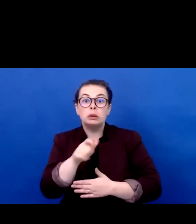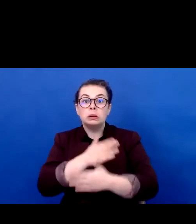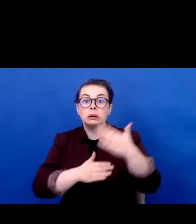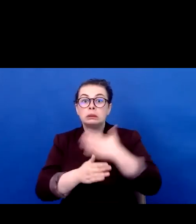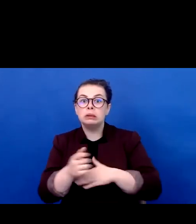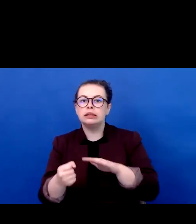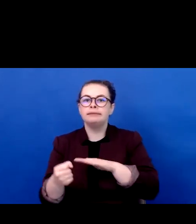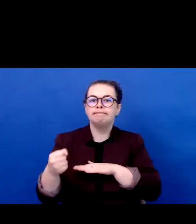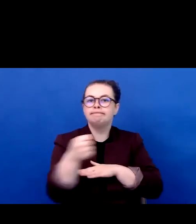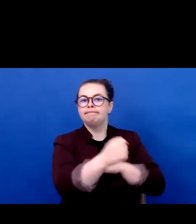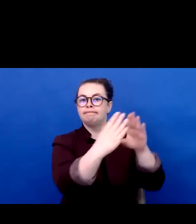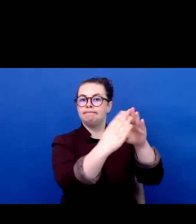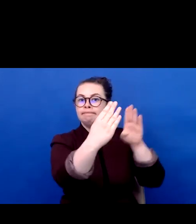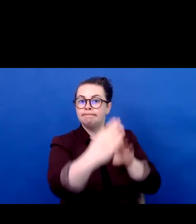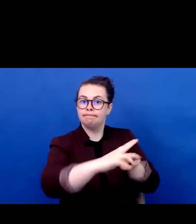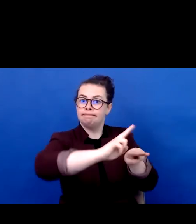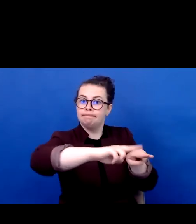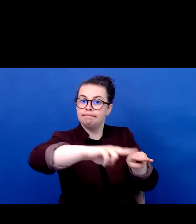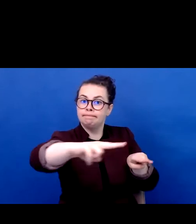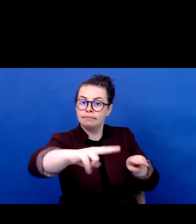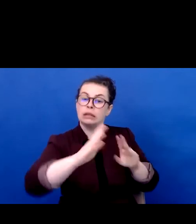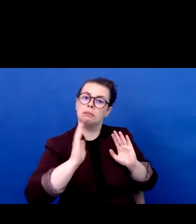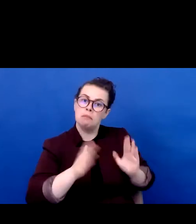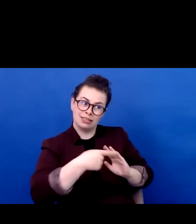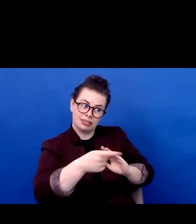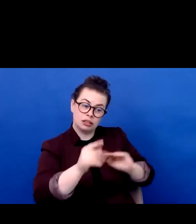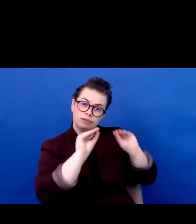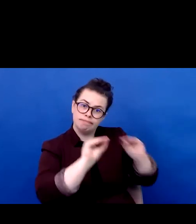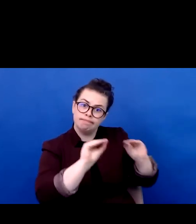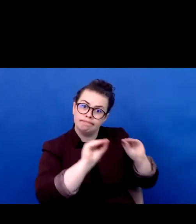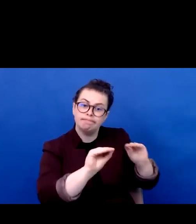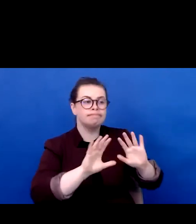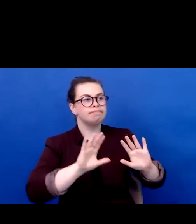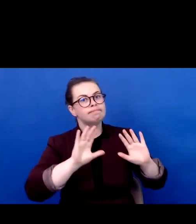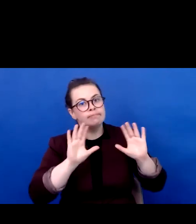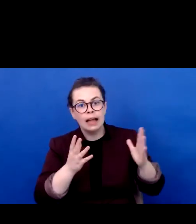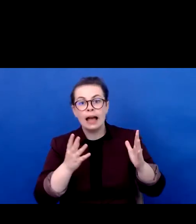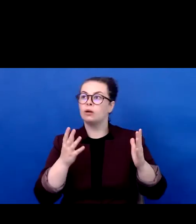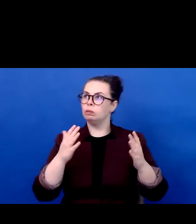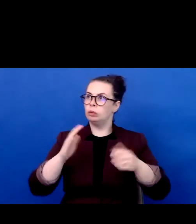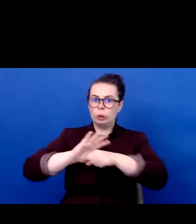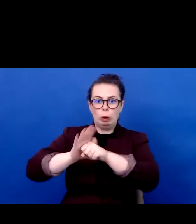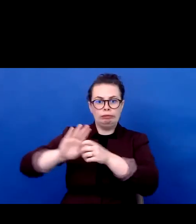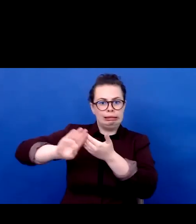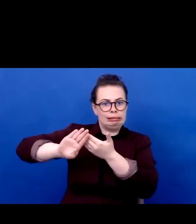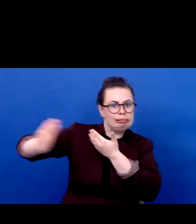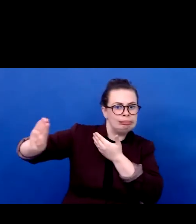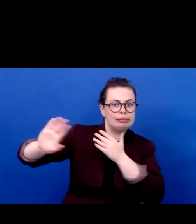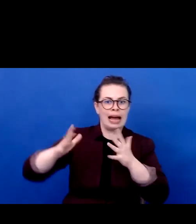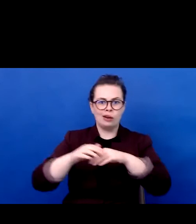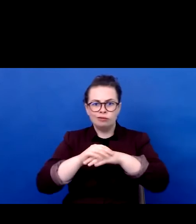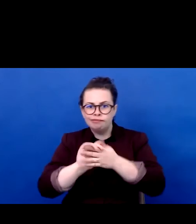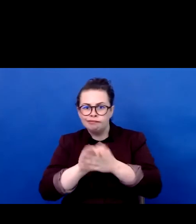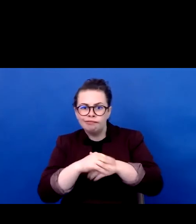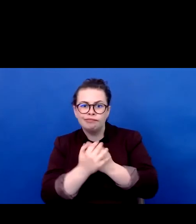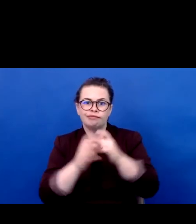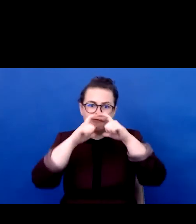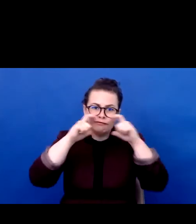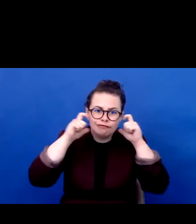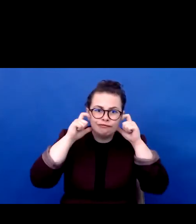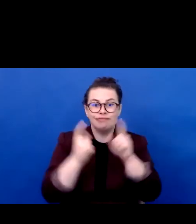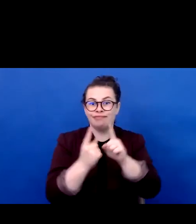themselves from coffee 19 and information about vaccines this data is very crucial to